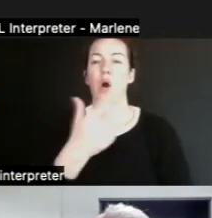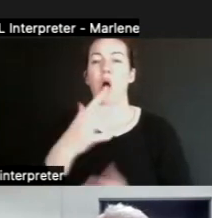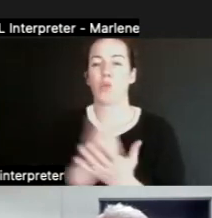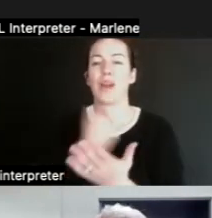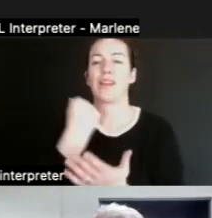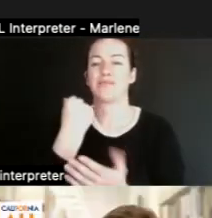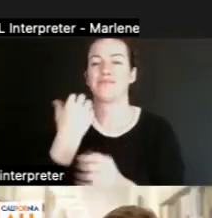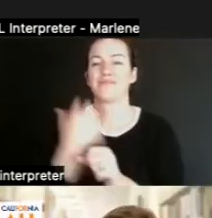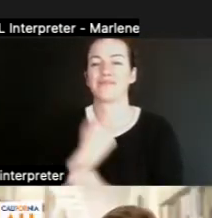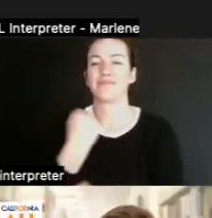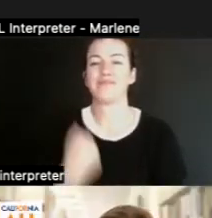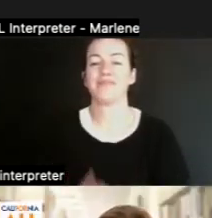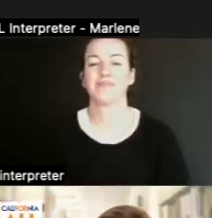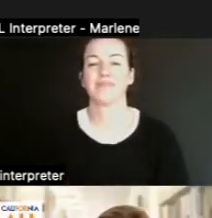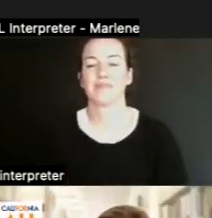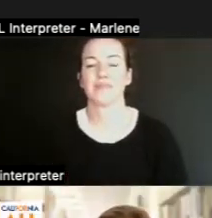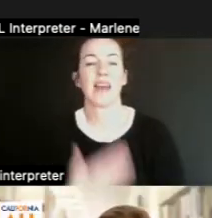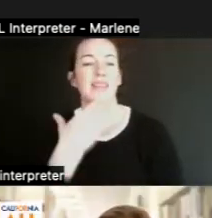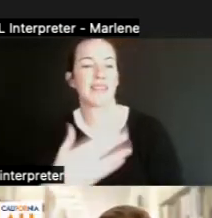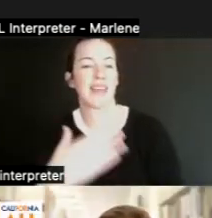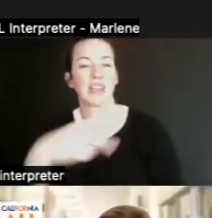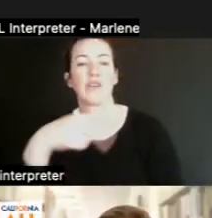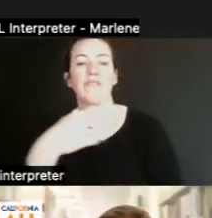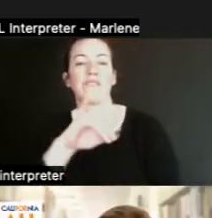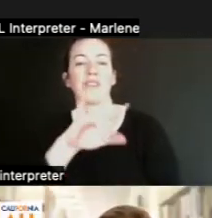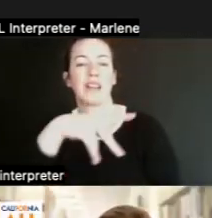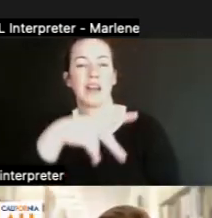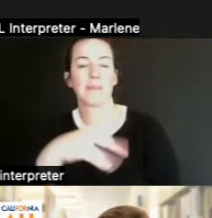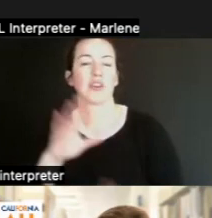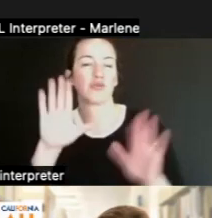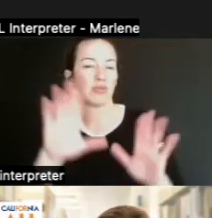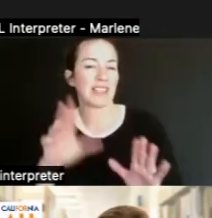Thank you, Philip, great to hear what Fresno Unified has has been doing.